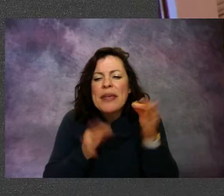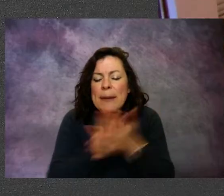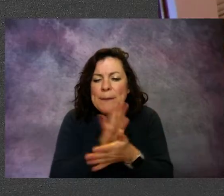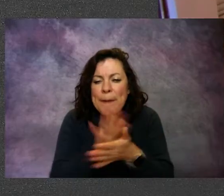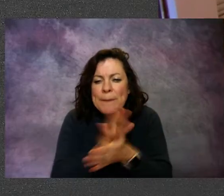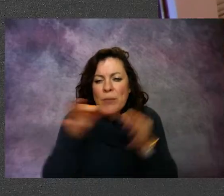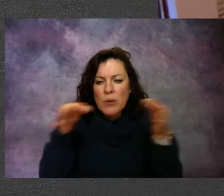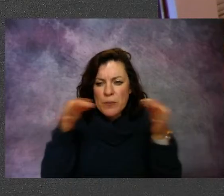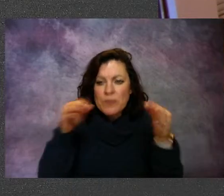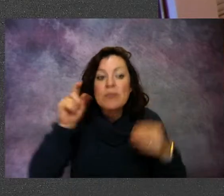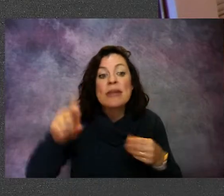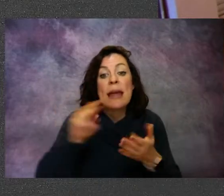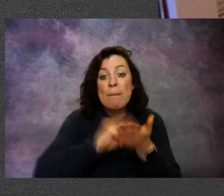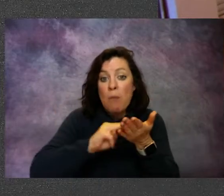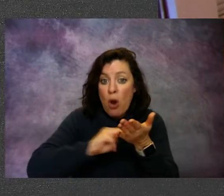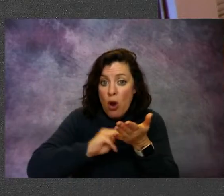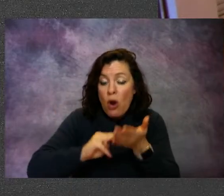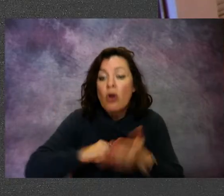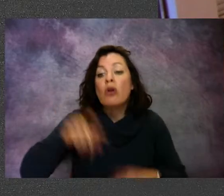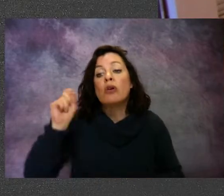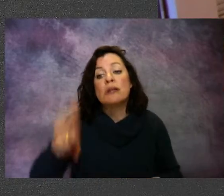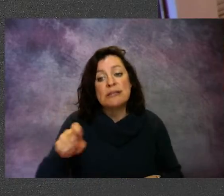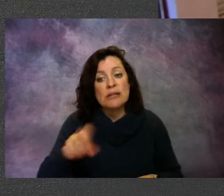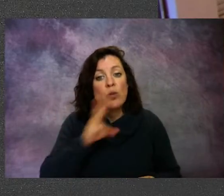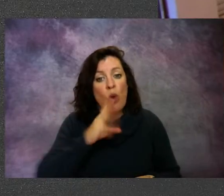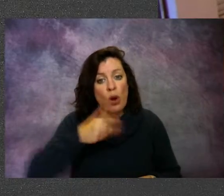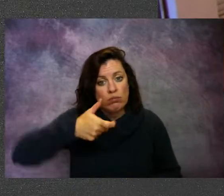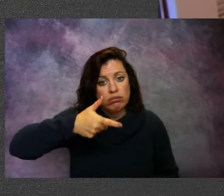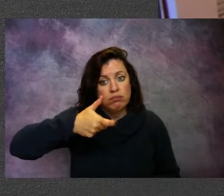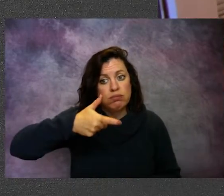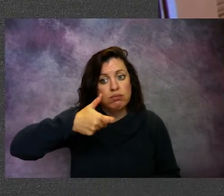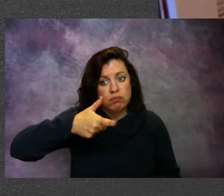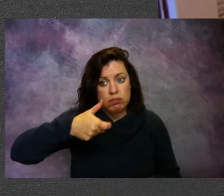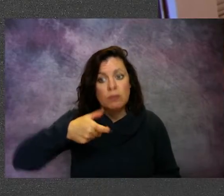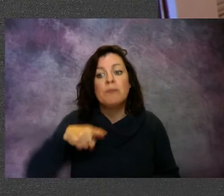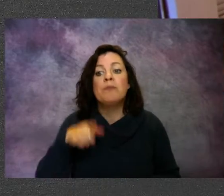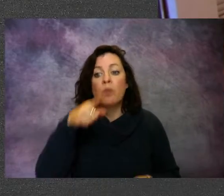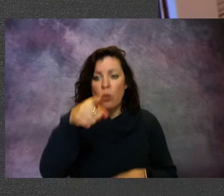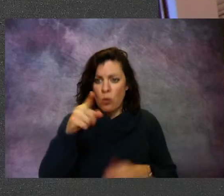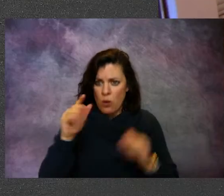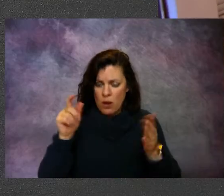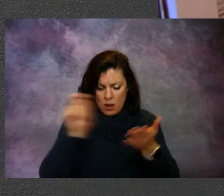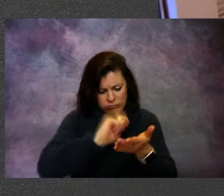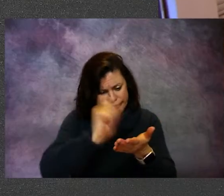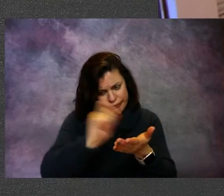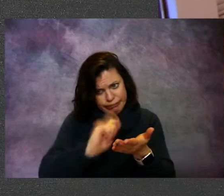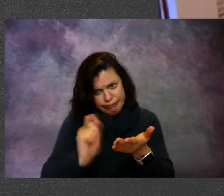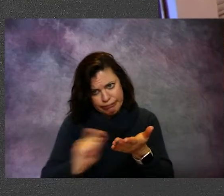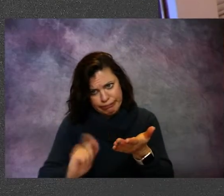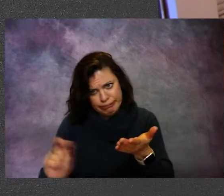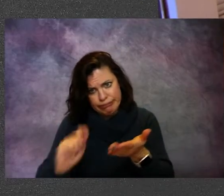whenever we draw on a coffee filter and then we spray it with some water